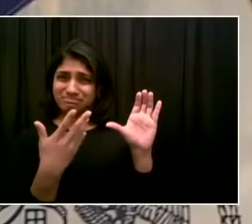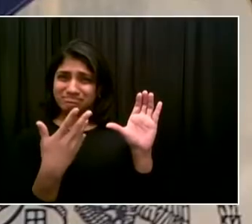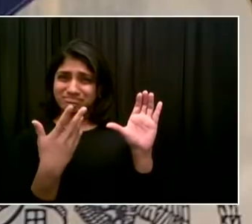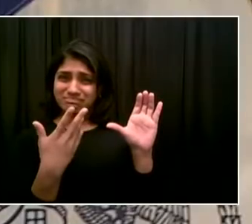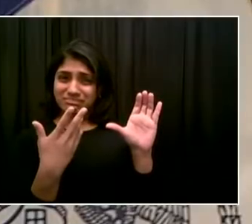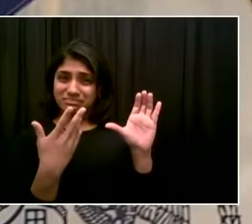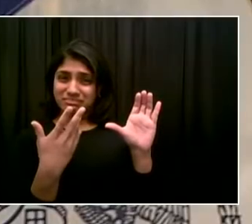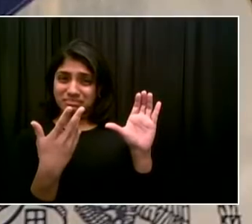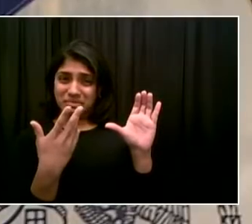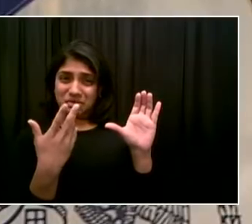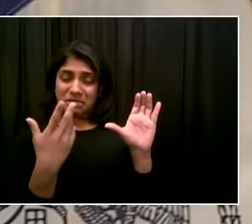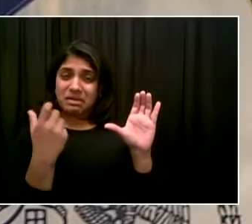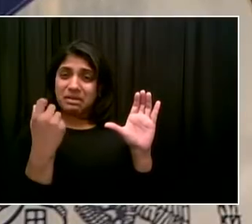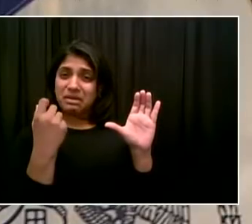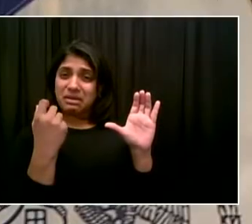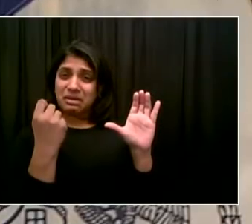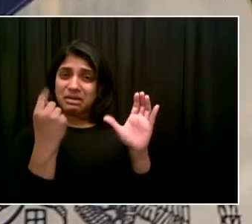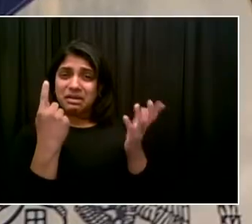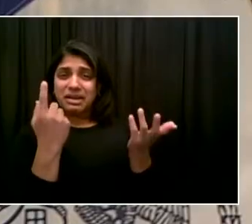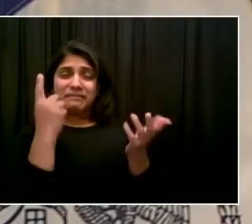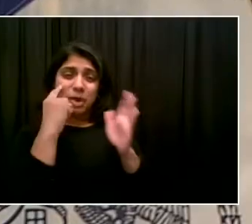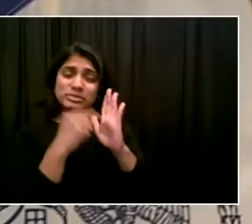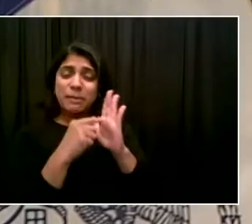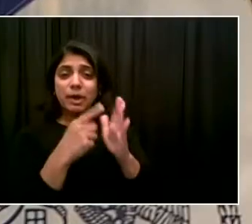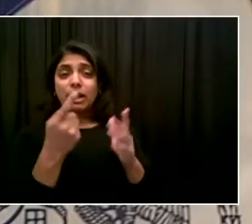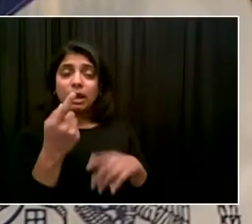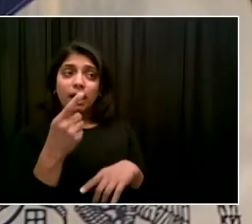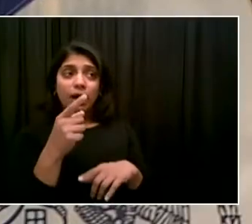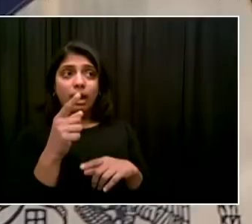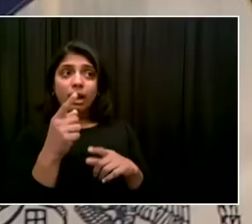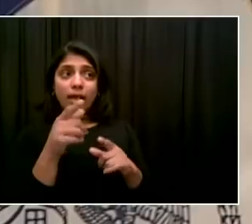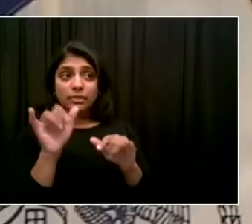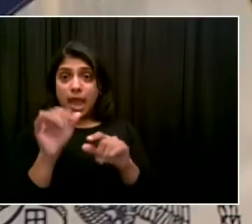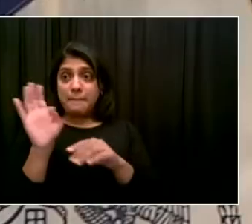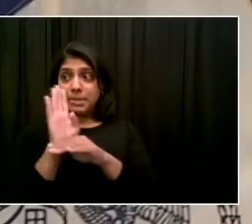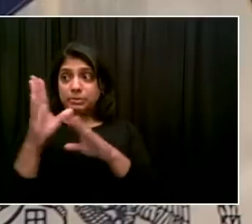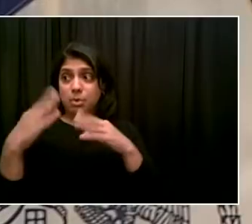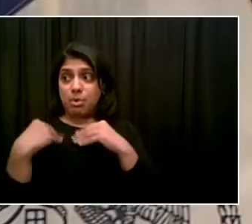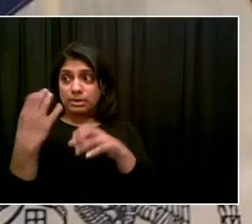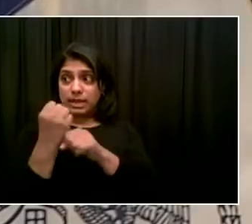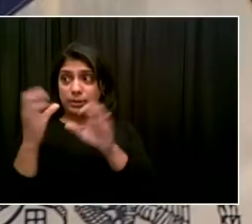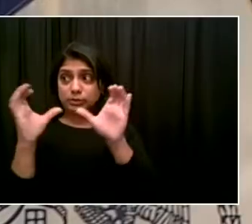LET'S KEEP HER MOMENTUM GOING. THIS IS A VERY